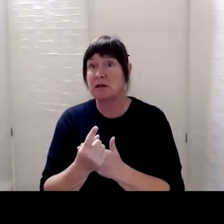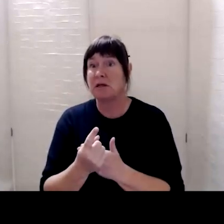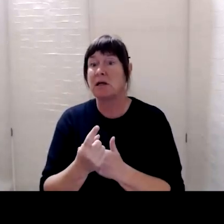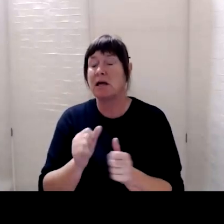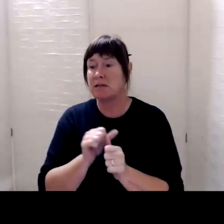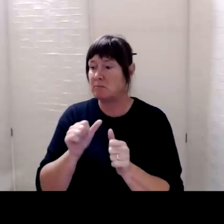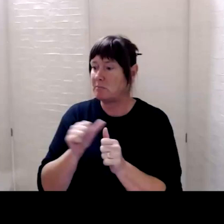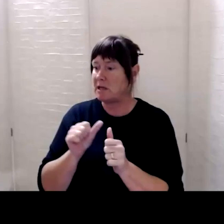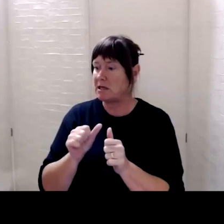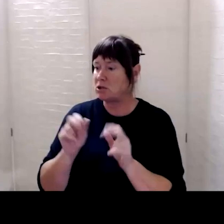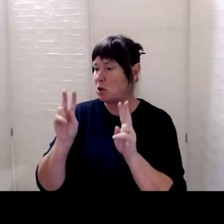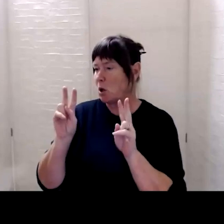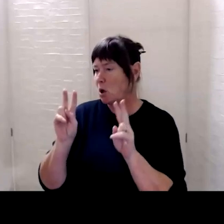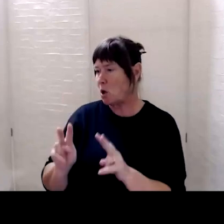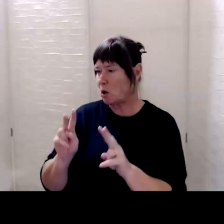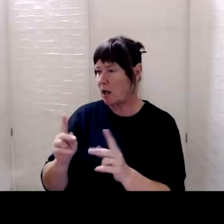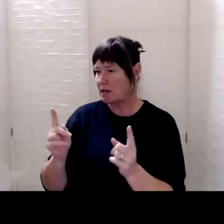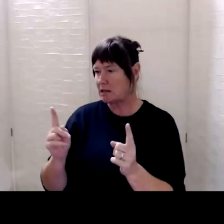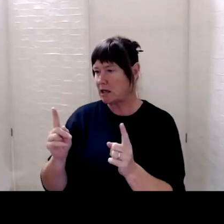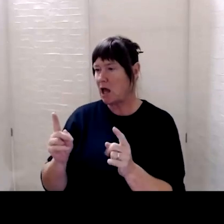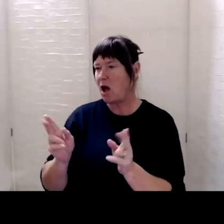looking things to support disabled people.